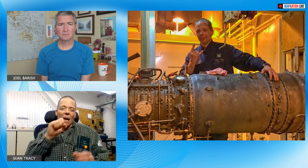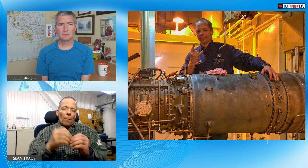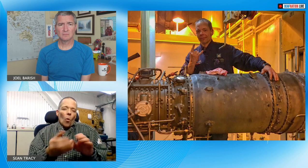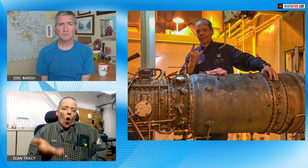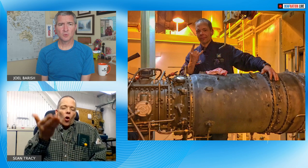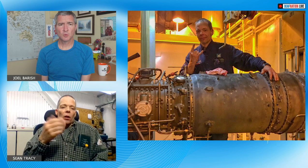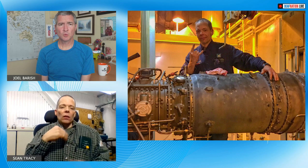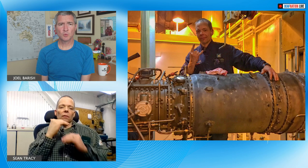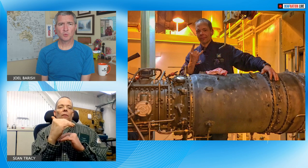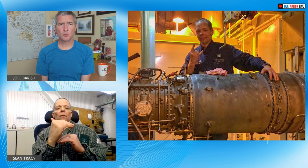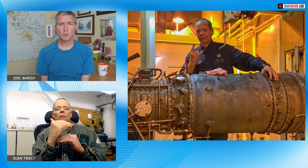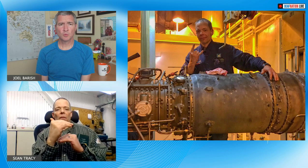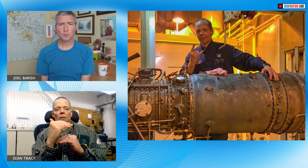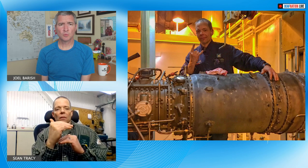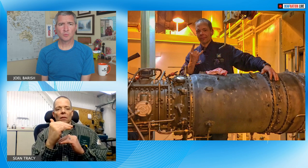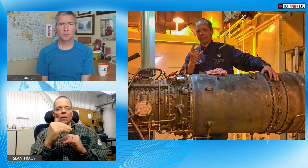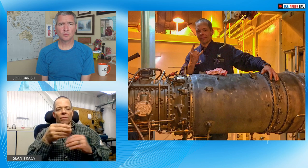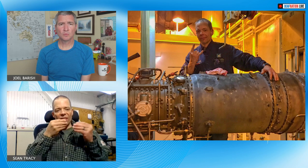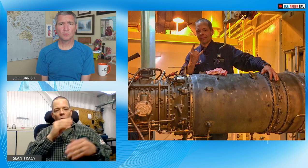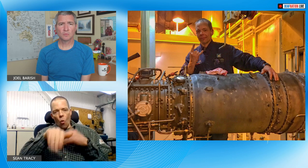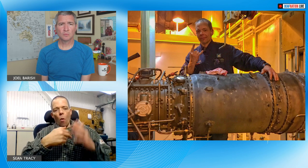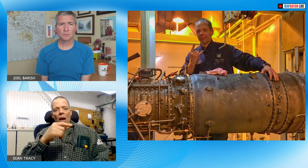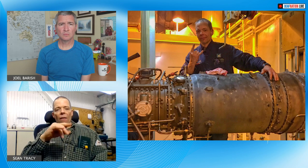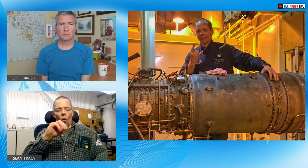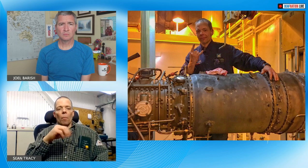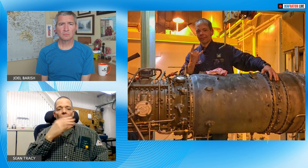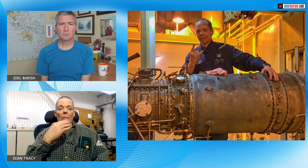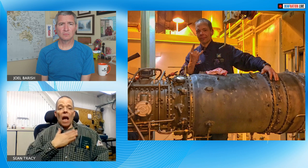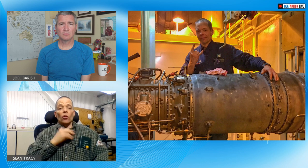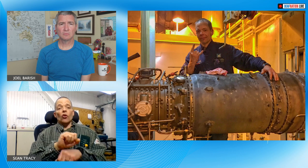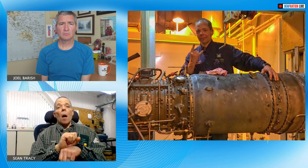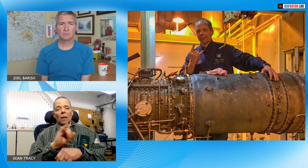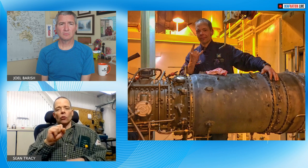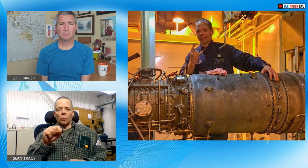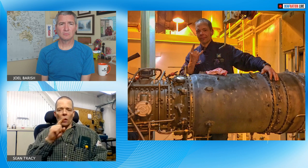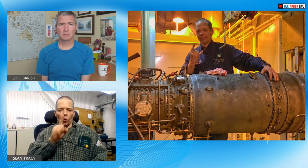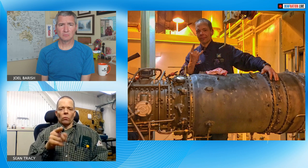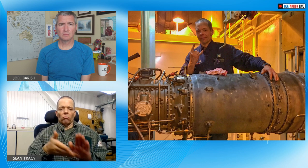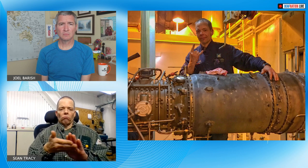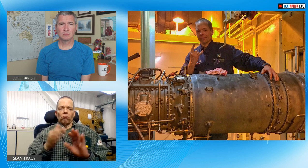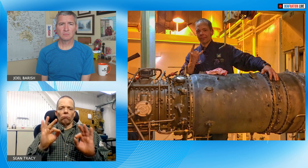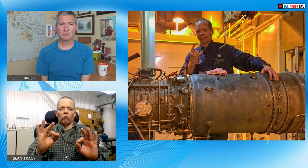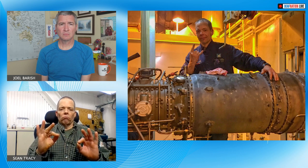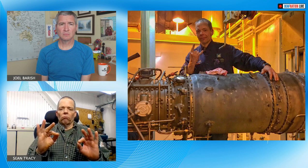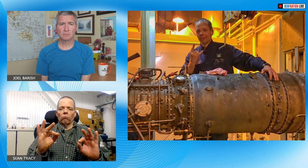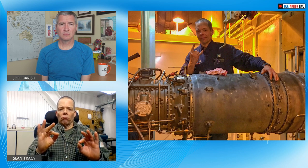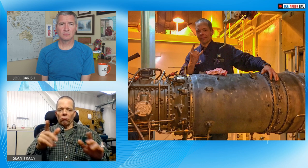They could have more power but they're restricted to that level of power. The generators feed power to the whole platform and my job is to make sure they're operating appropriately.